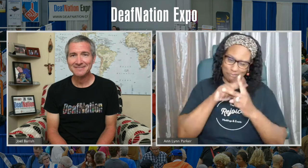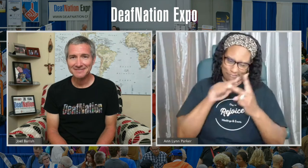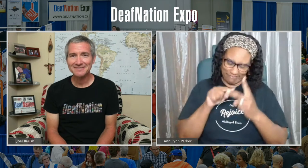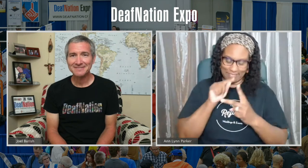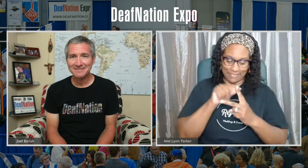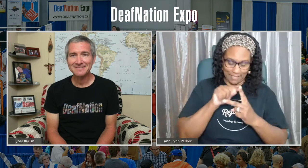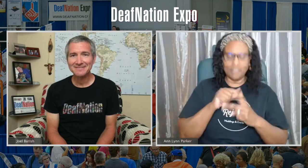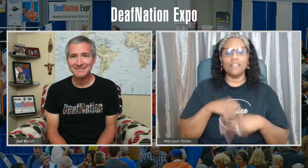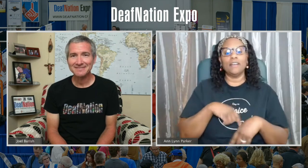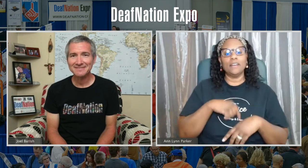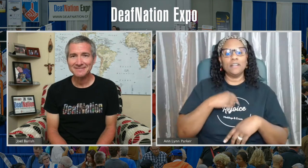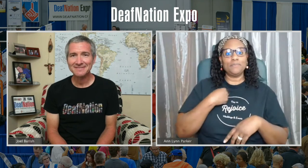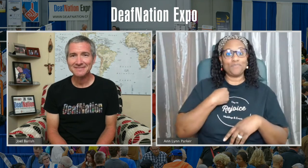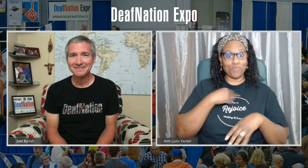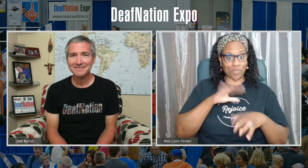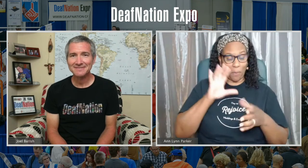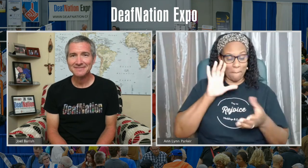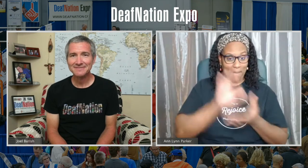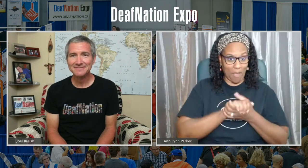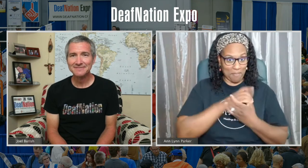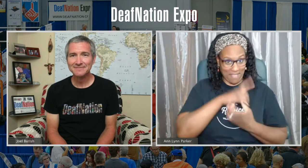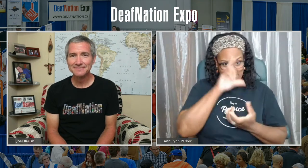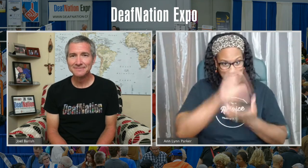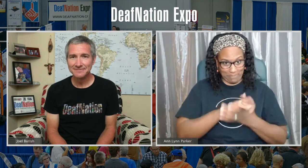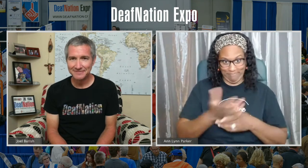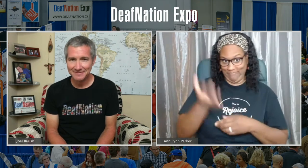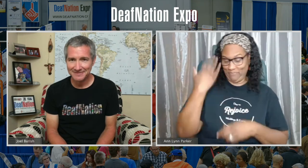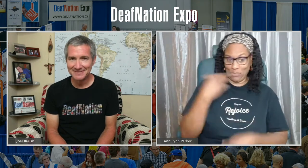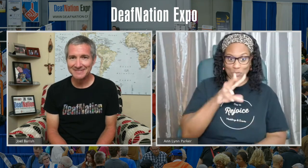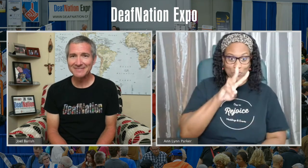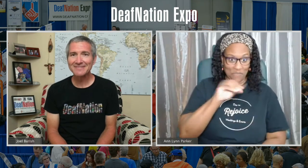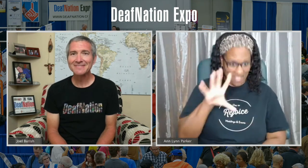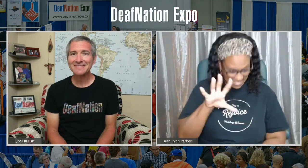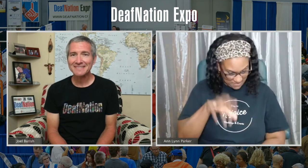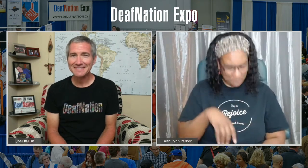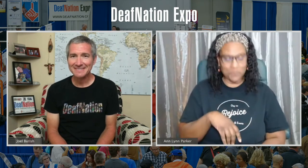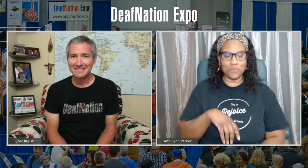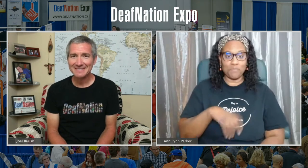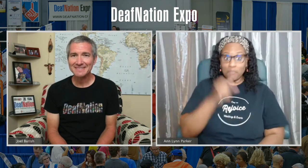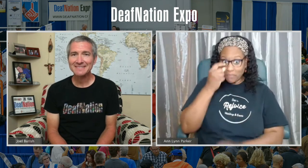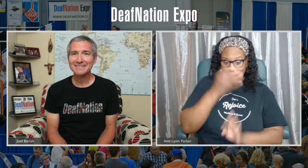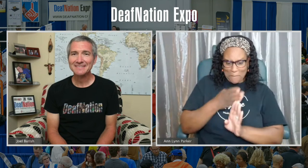Two, really. First, I married my husband in 2005.